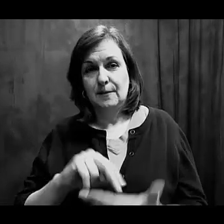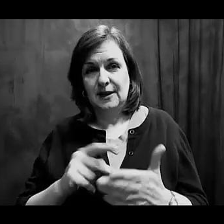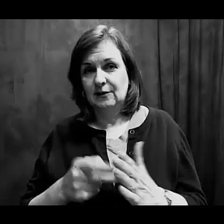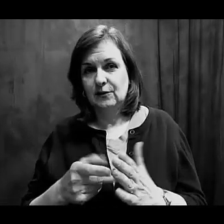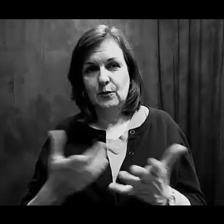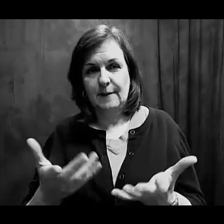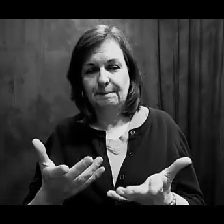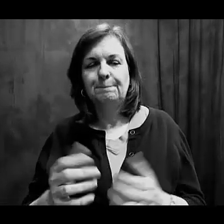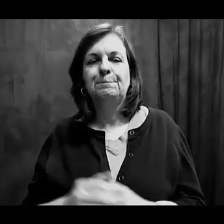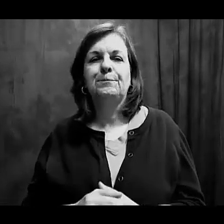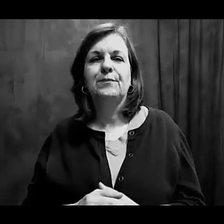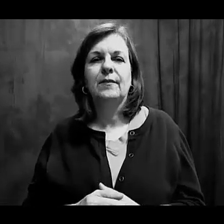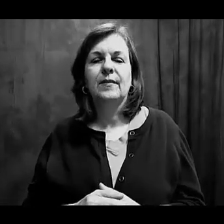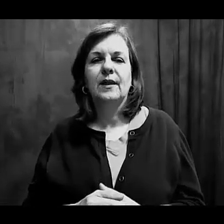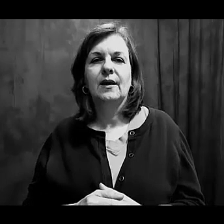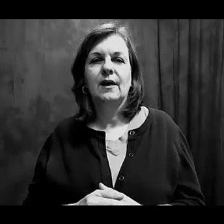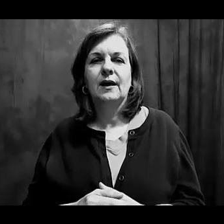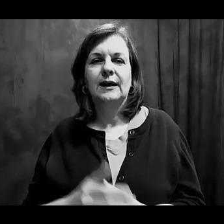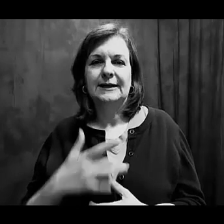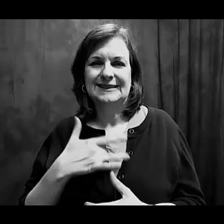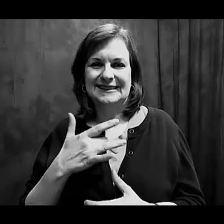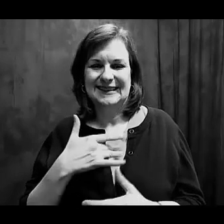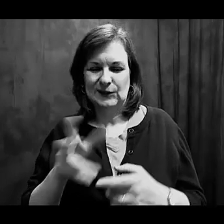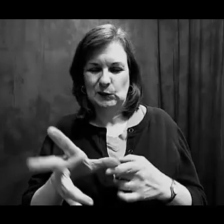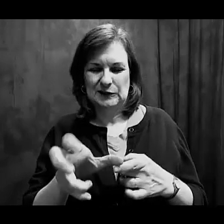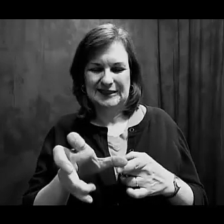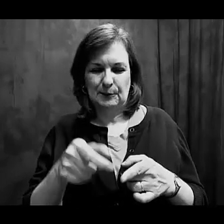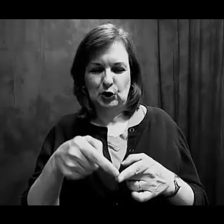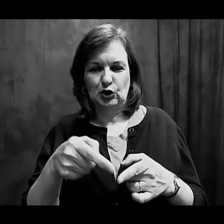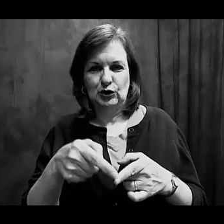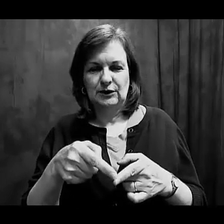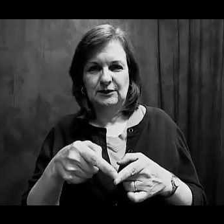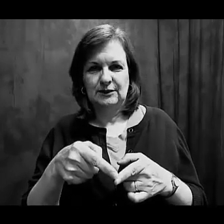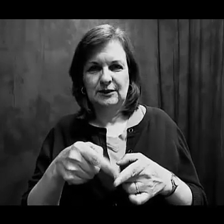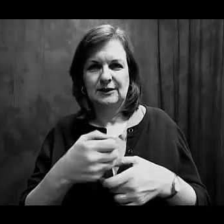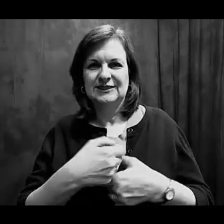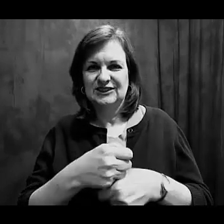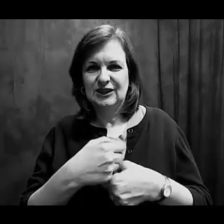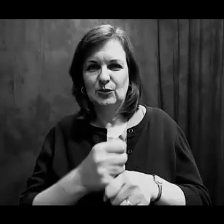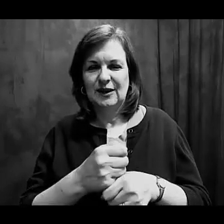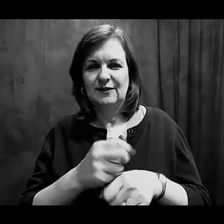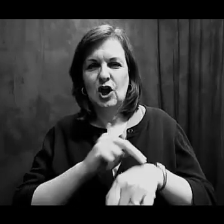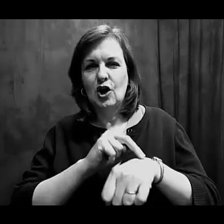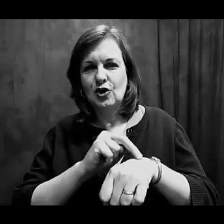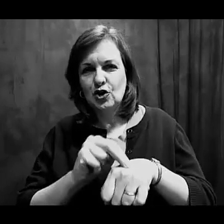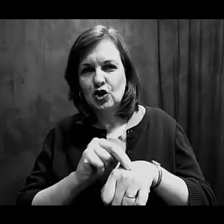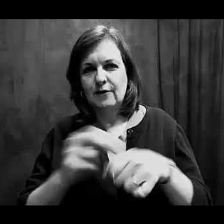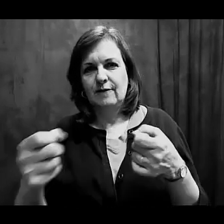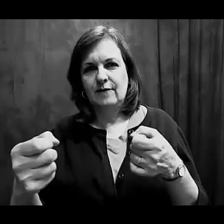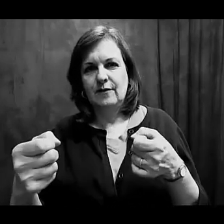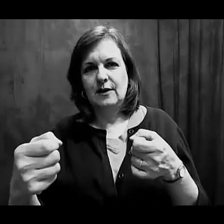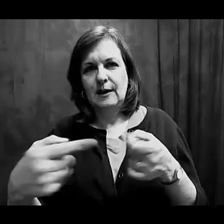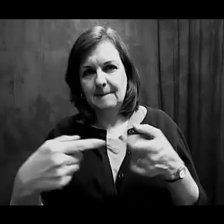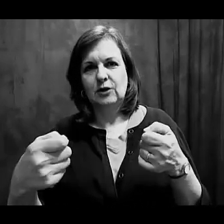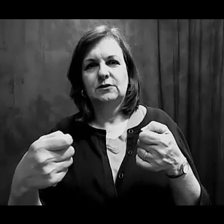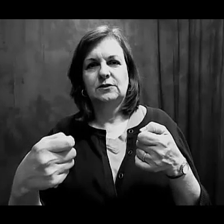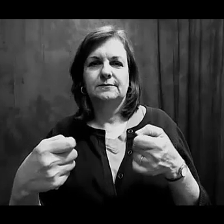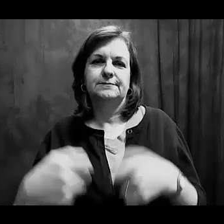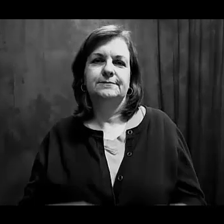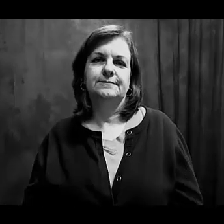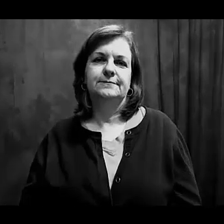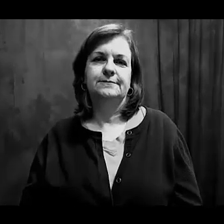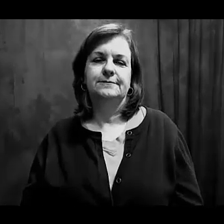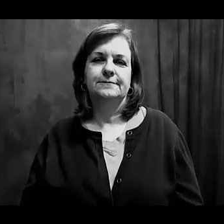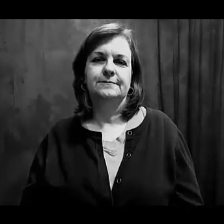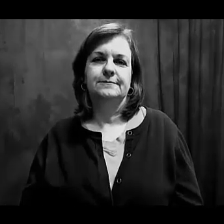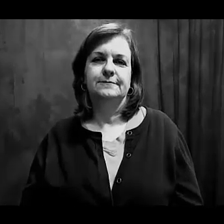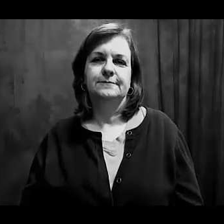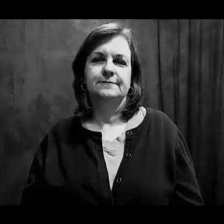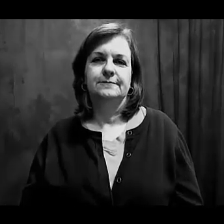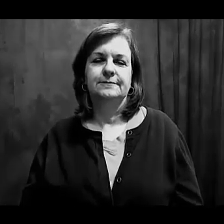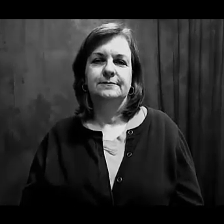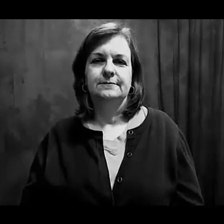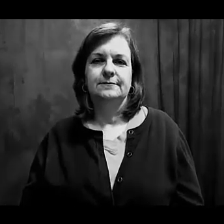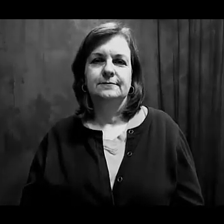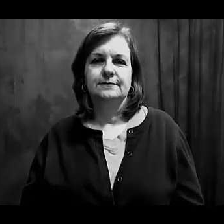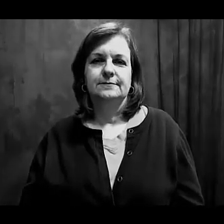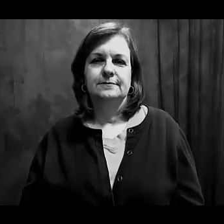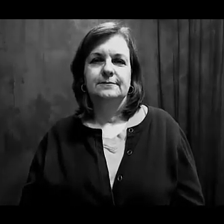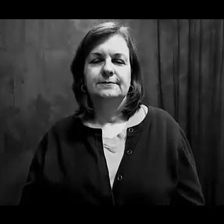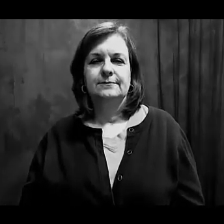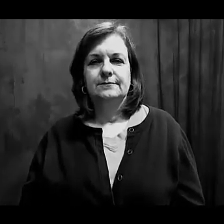is going to generate a nerve impulse